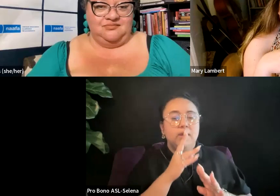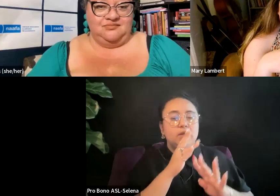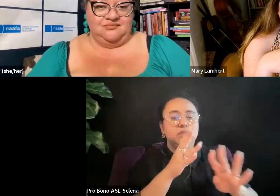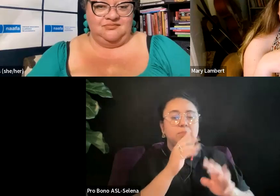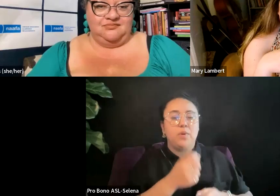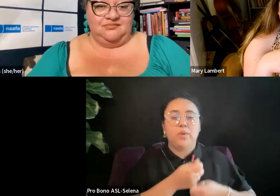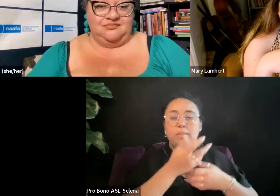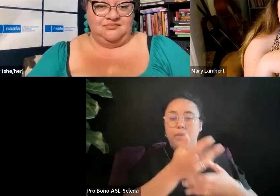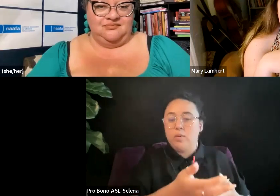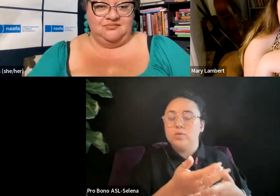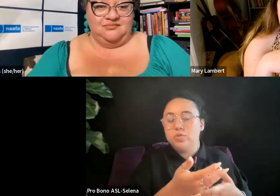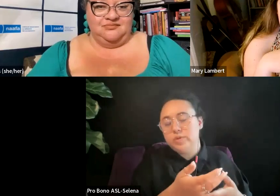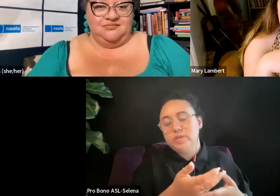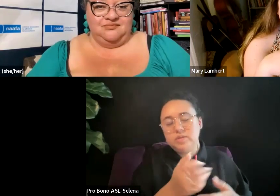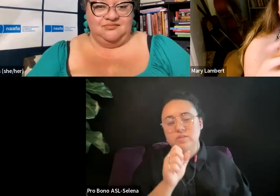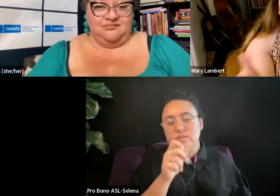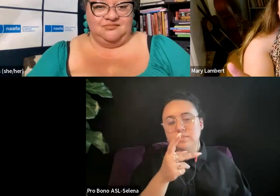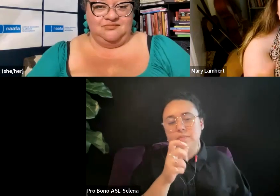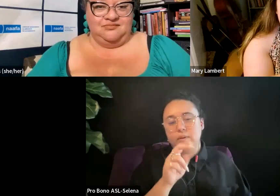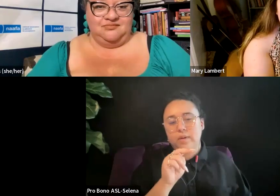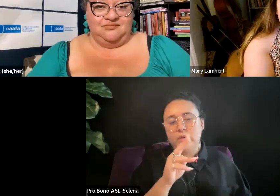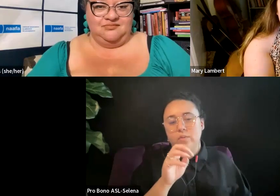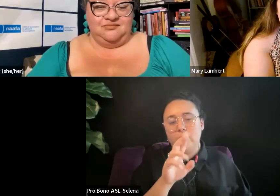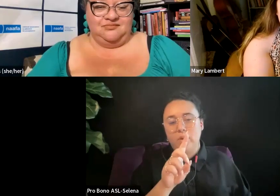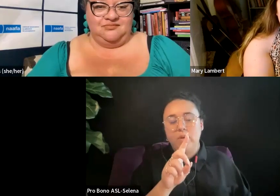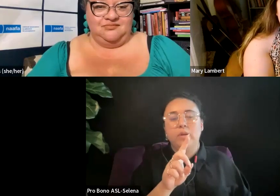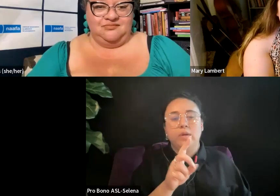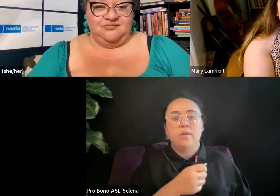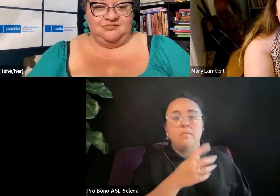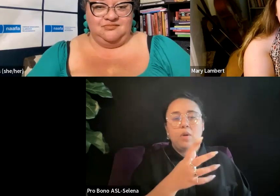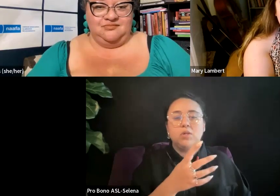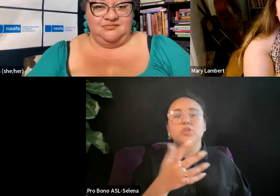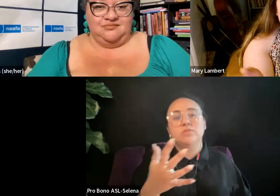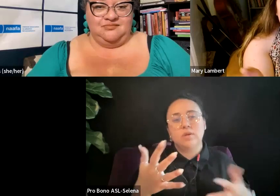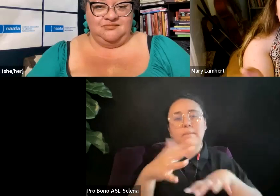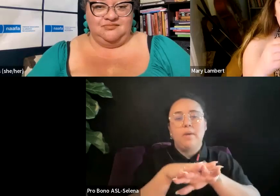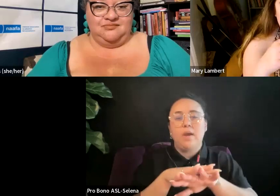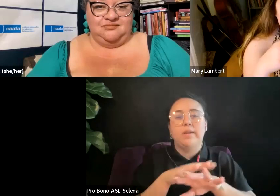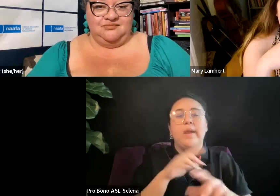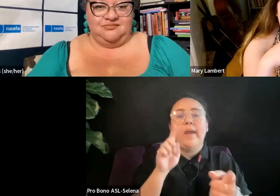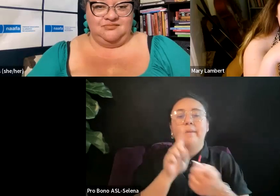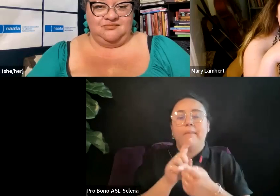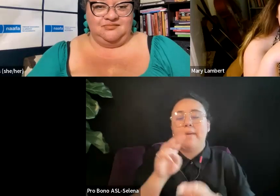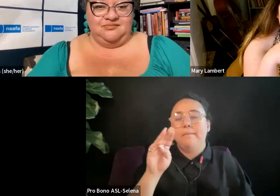And I met Macklemore through through a couple of mutual friends.